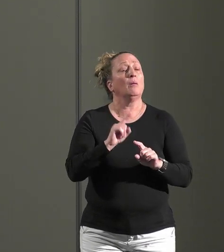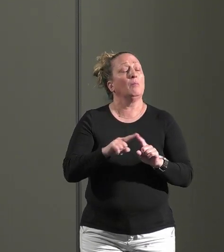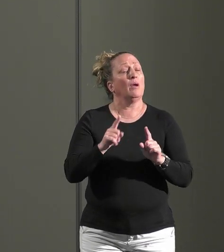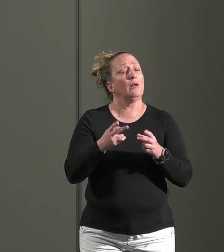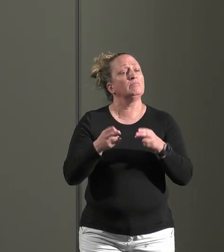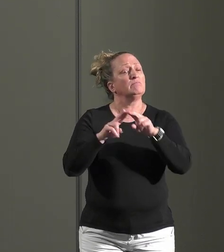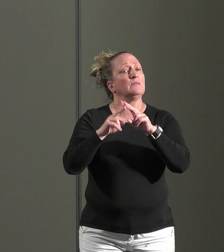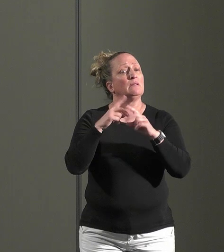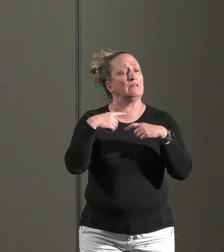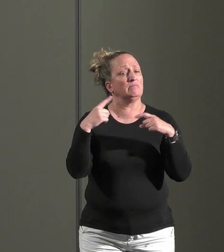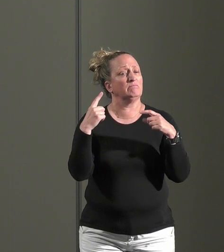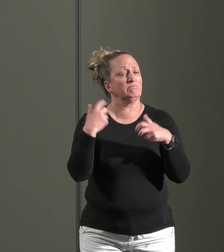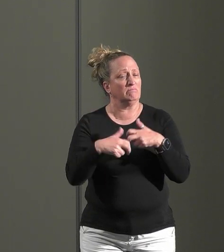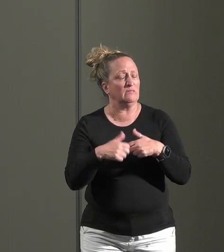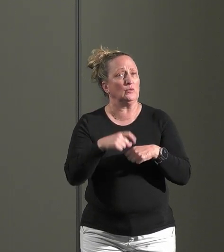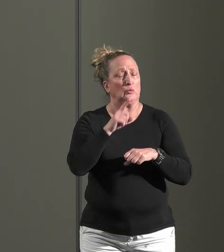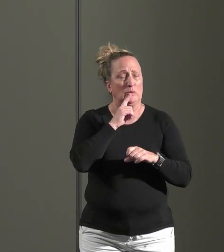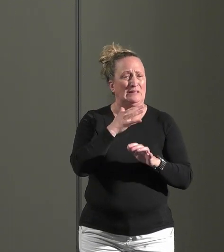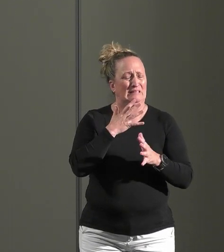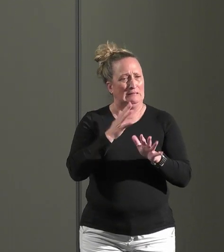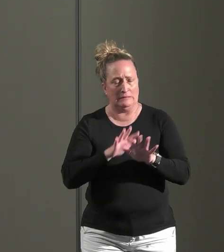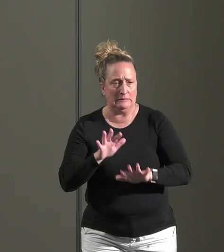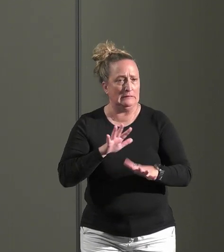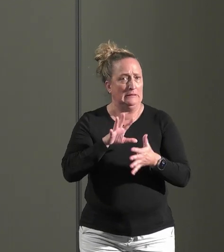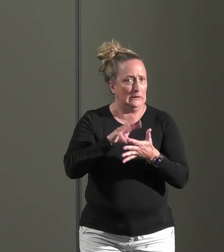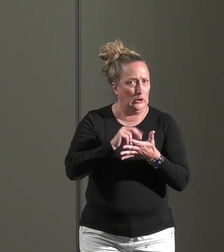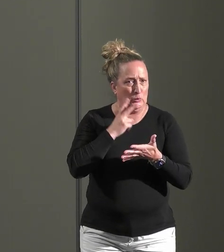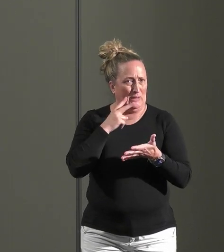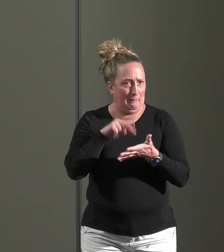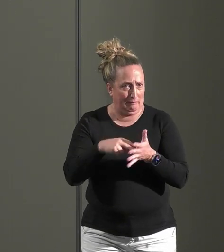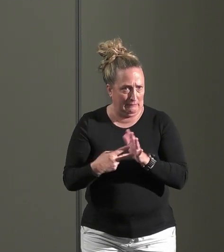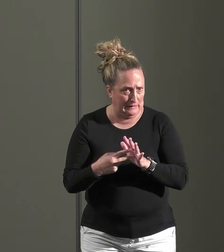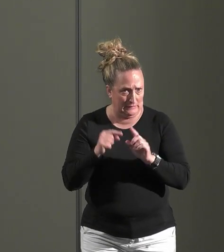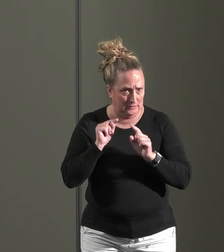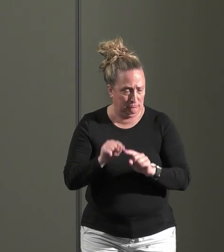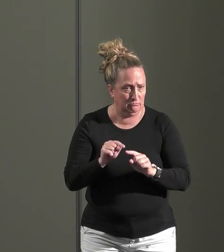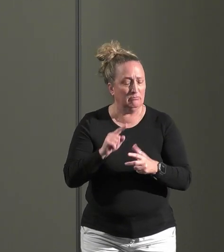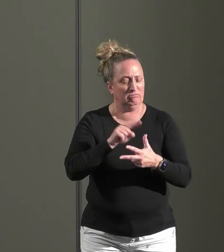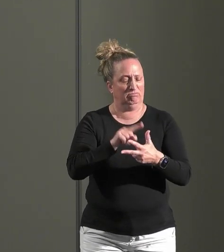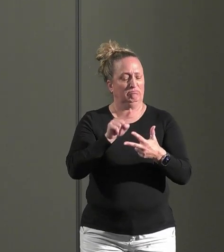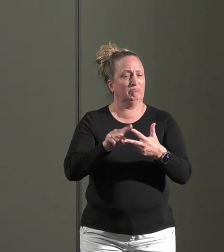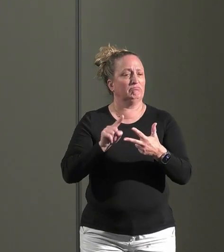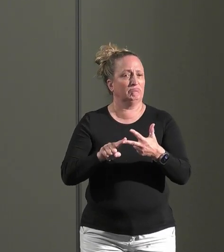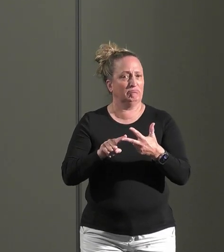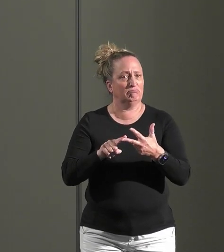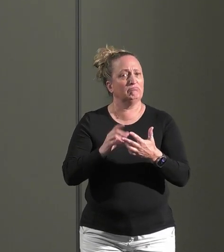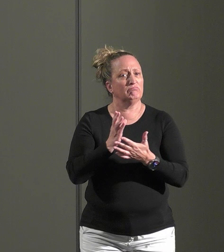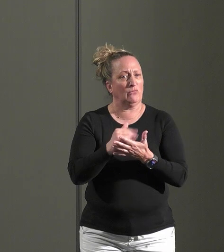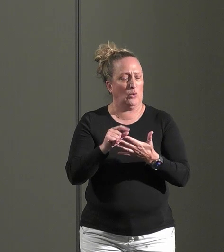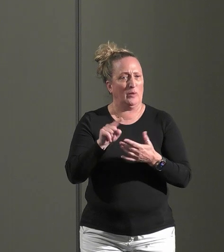for difficulties to learn what it means. So these are the three aspects we need to